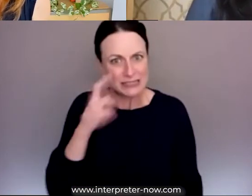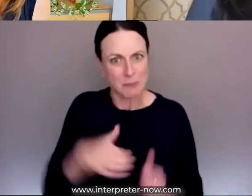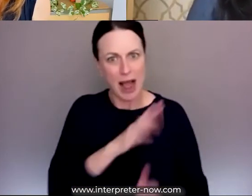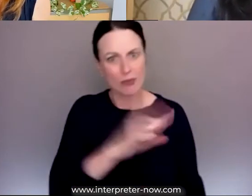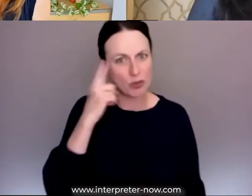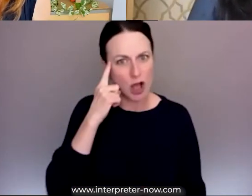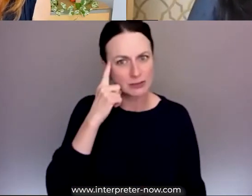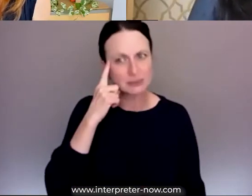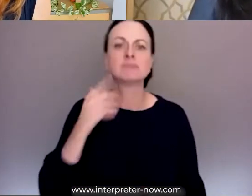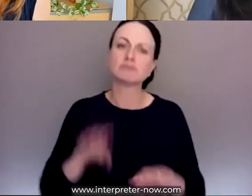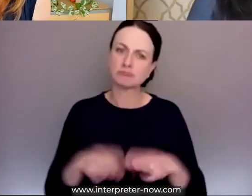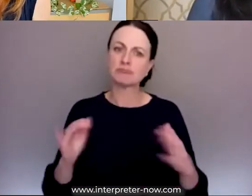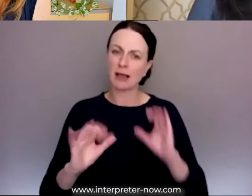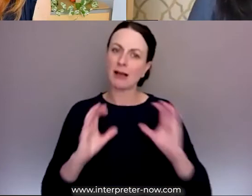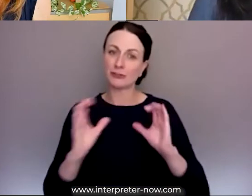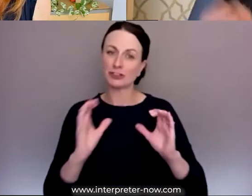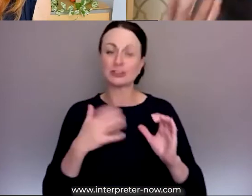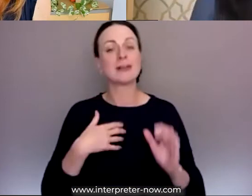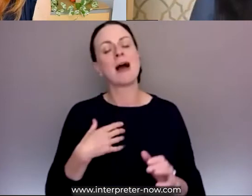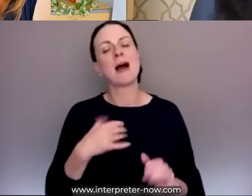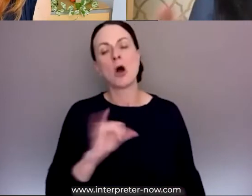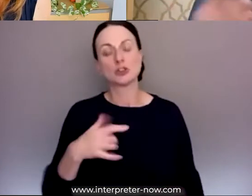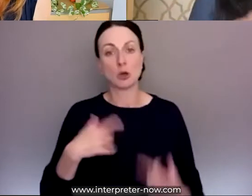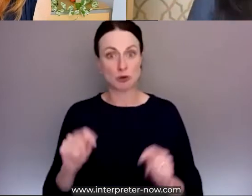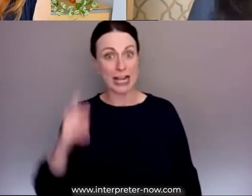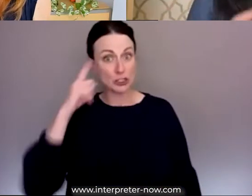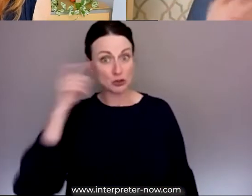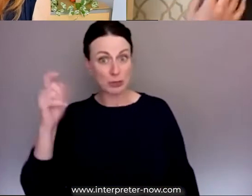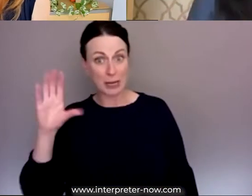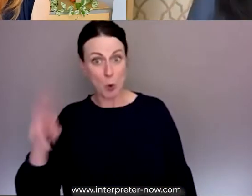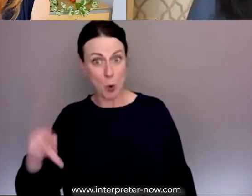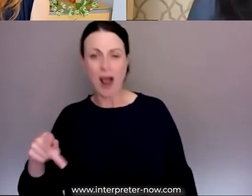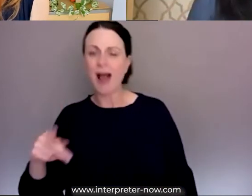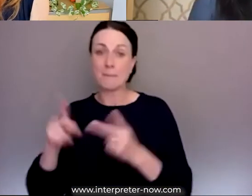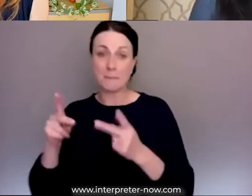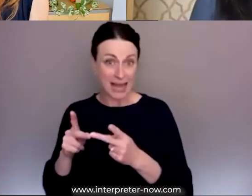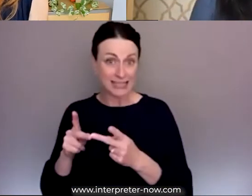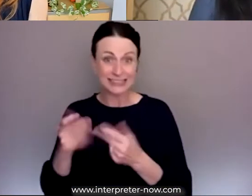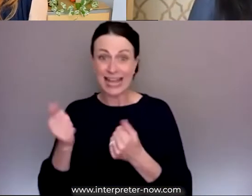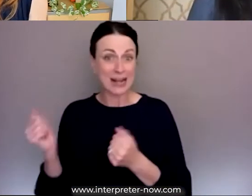And then, I am trying to build out of Dream Corps, a place where anyone who wants to solve